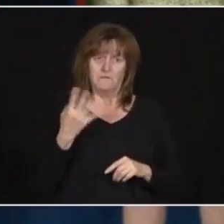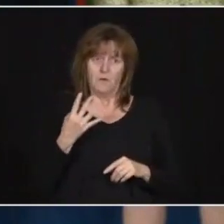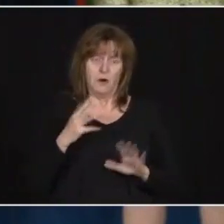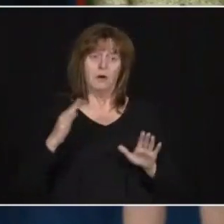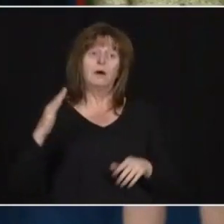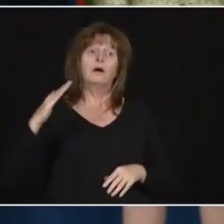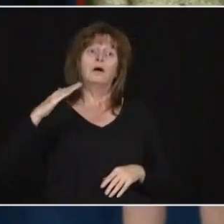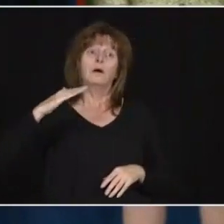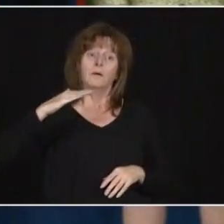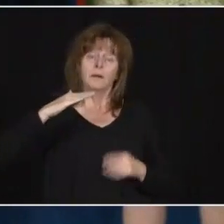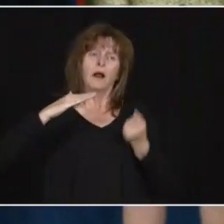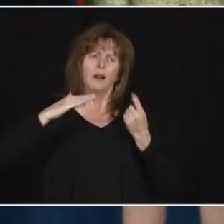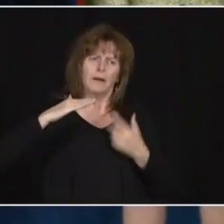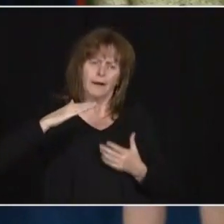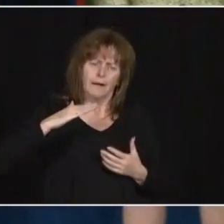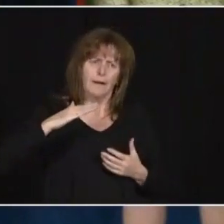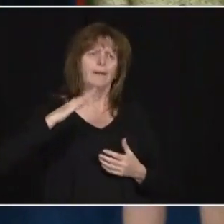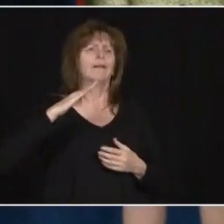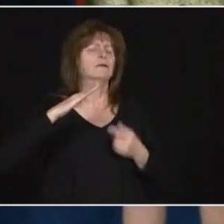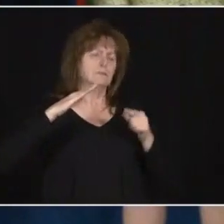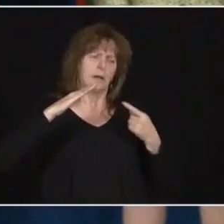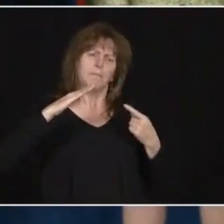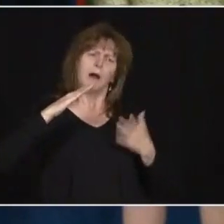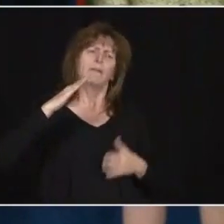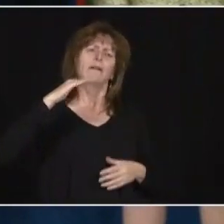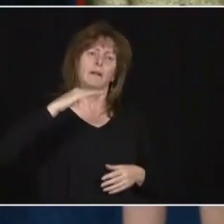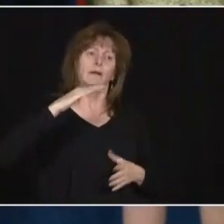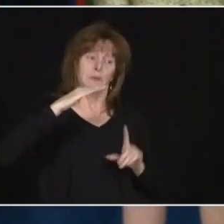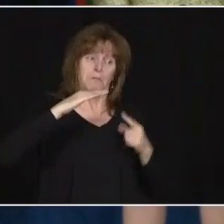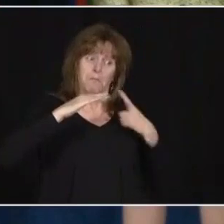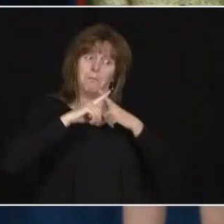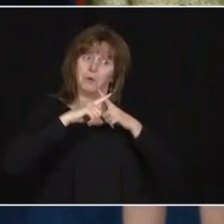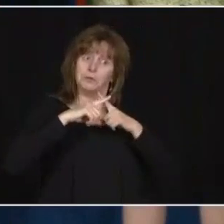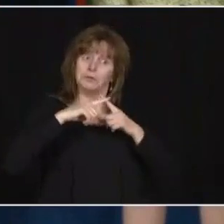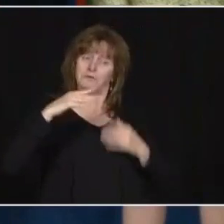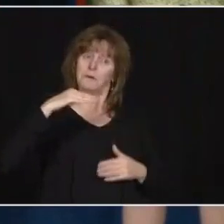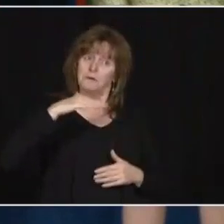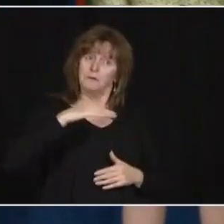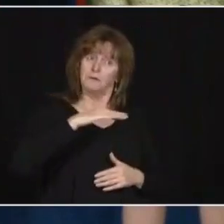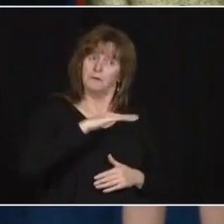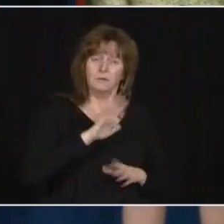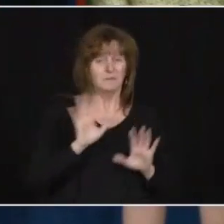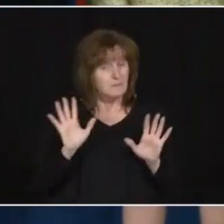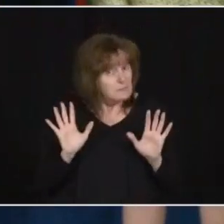but over the last four or five days we've seen more positive results. Laura, as everyone has seen,